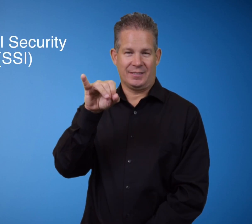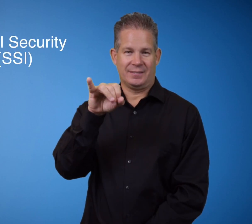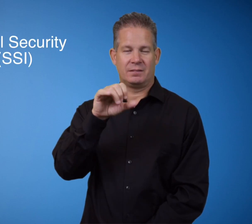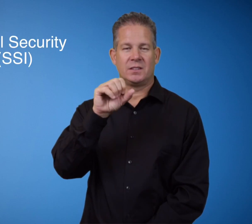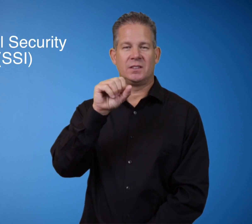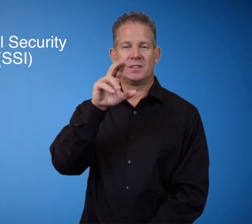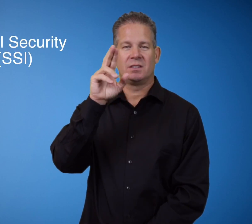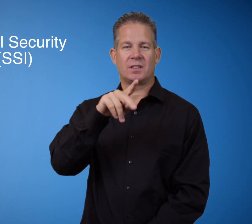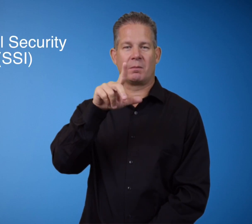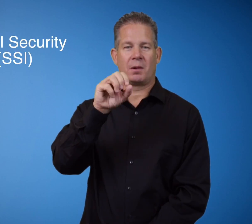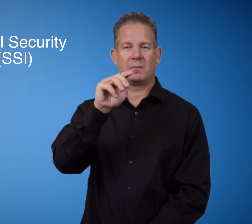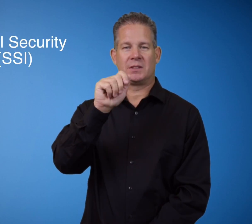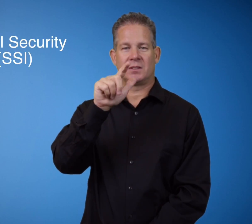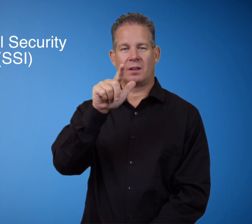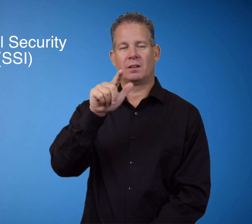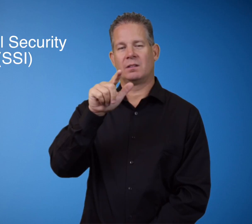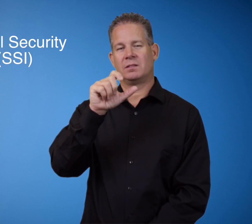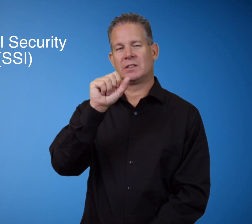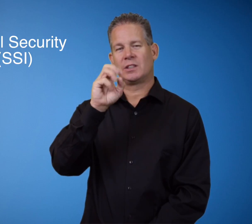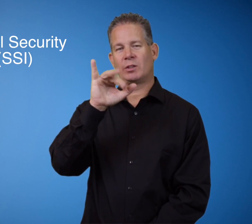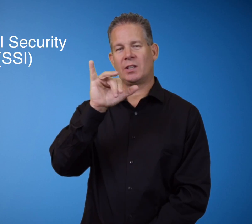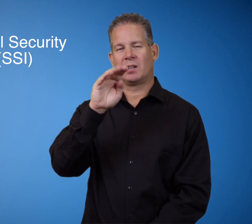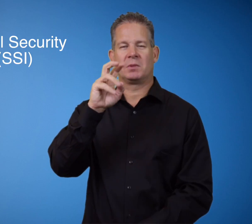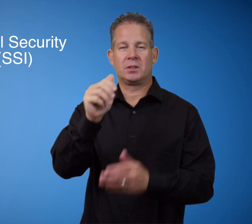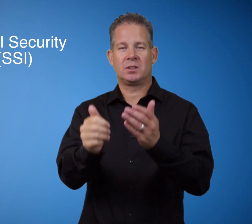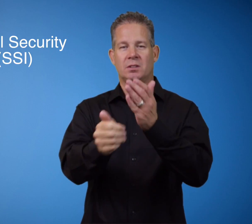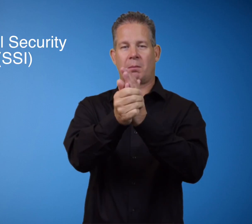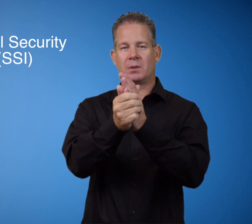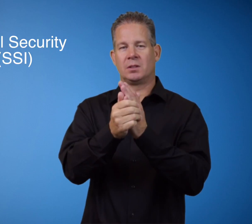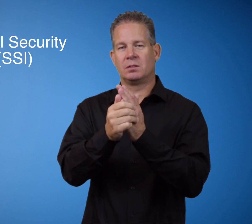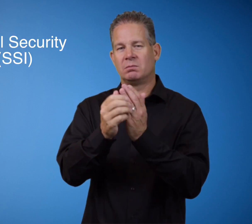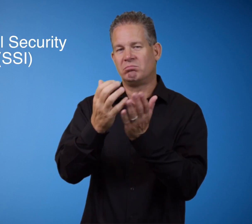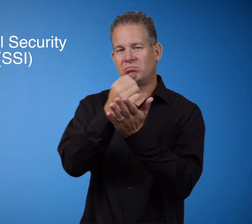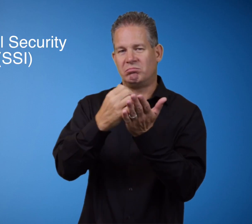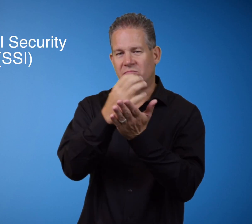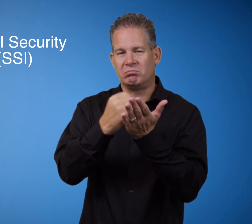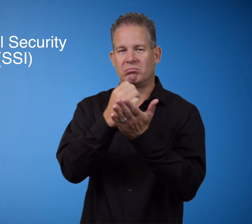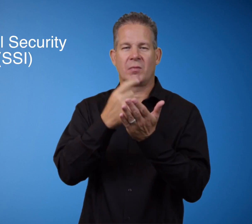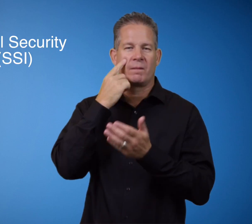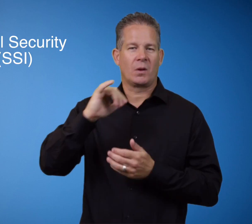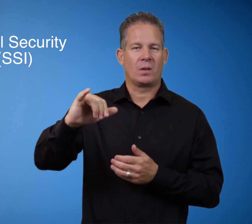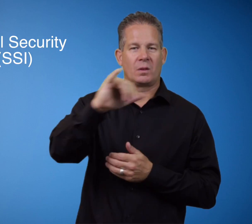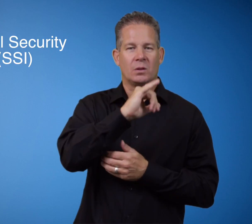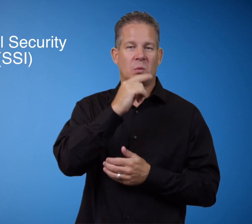Supplemental security income is also known as SSI, is a supplemental income for those